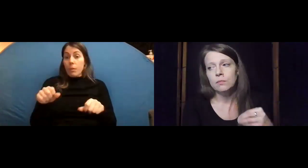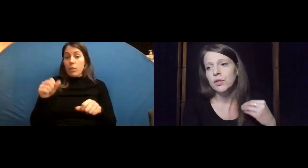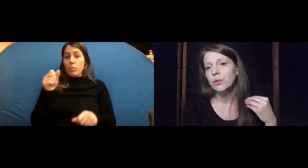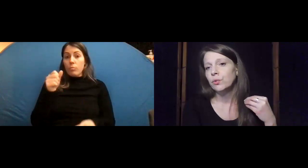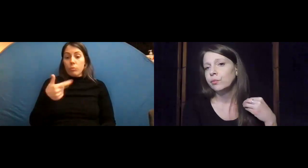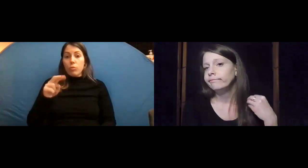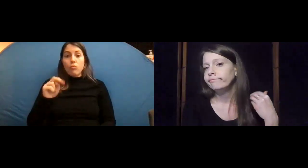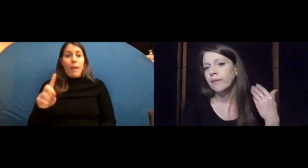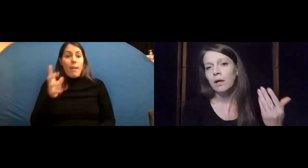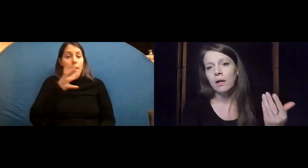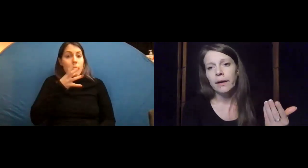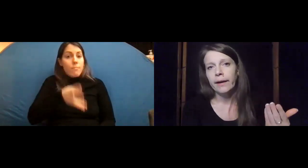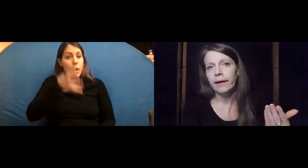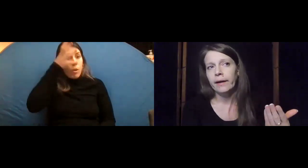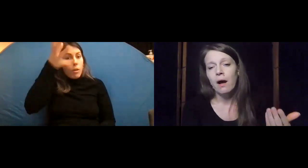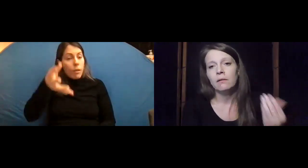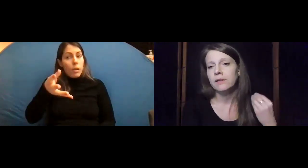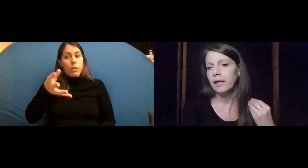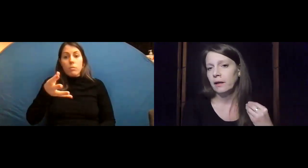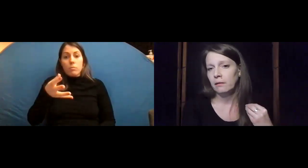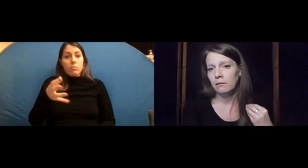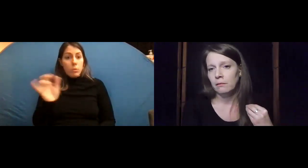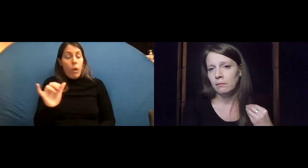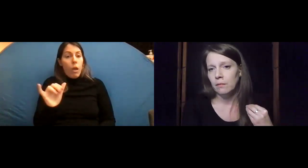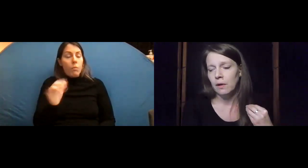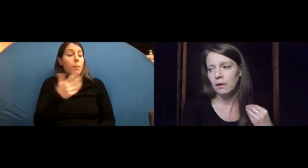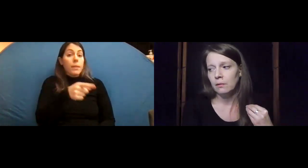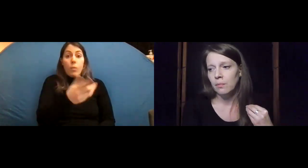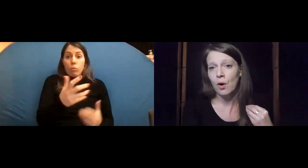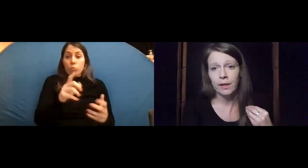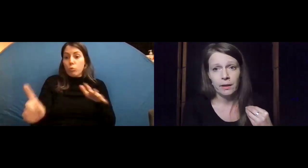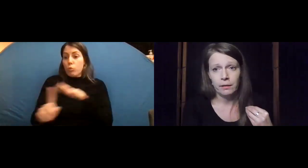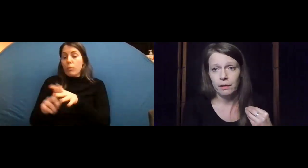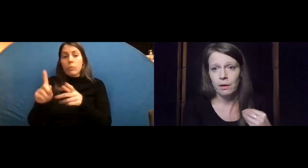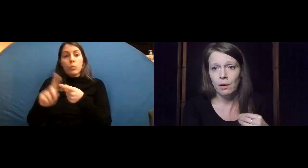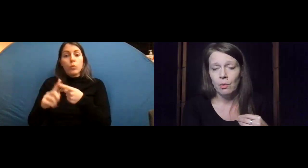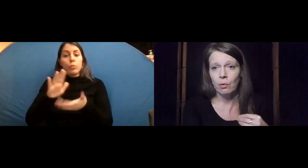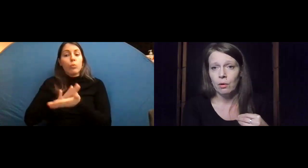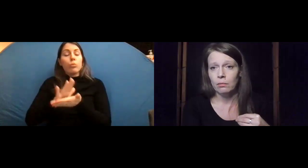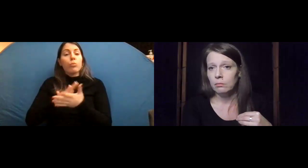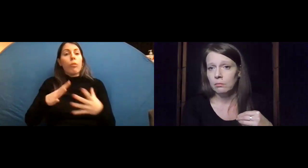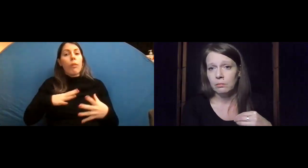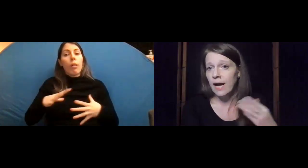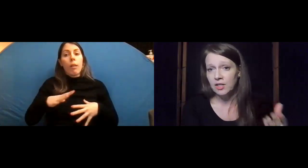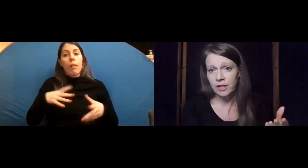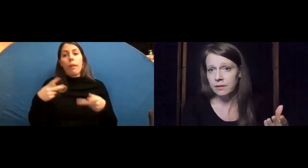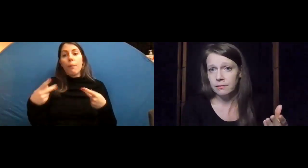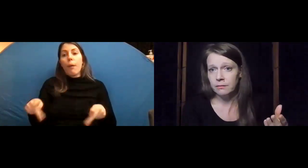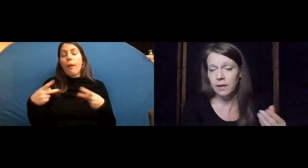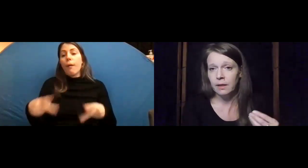for their parents. Okay? Or, say, for a grandparent who wants